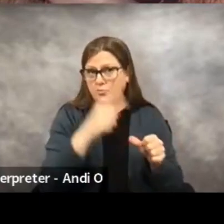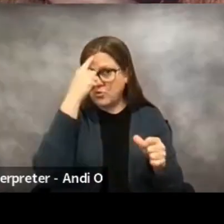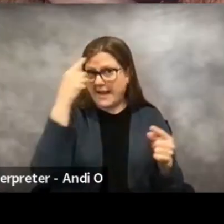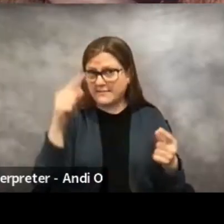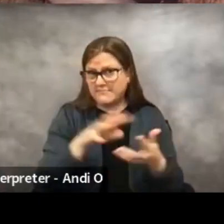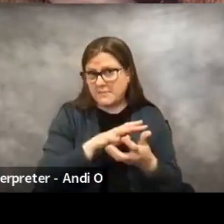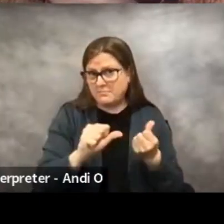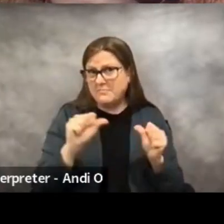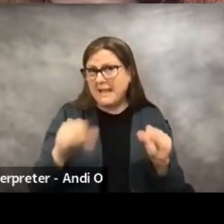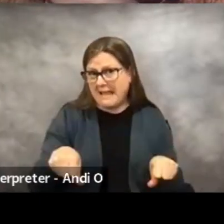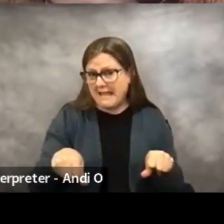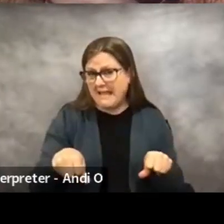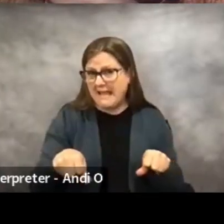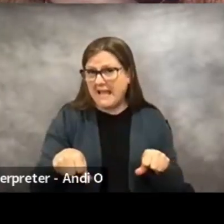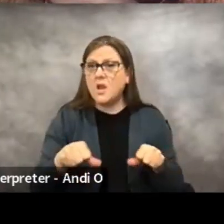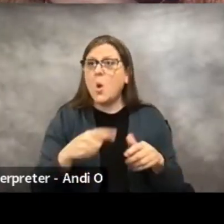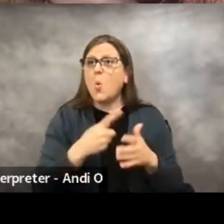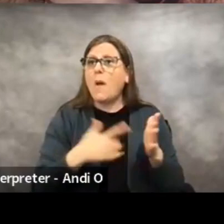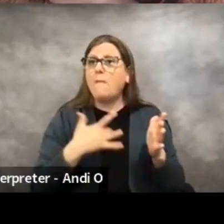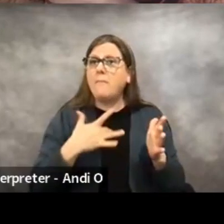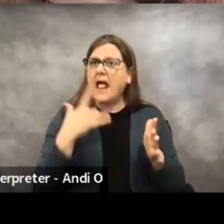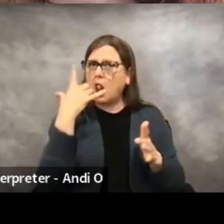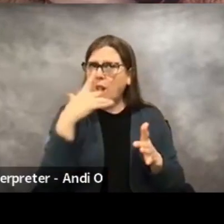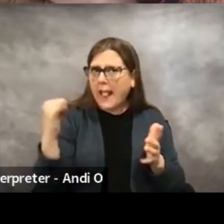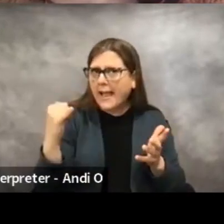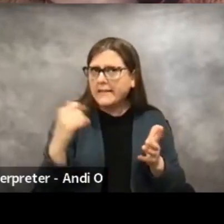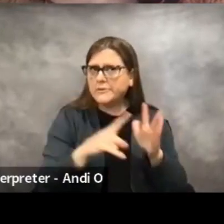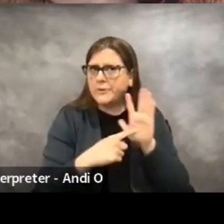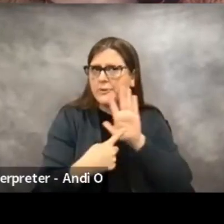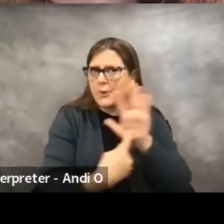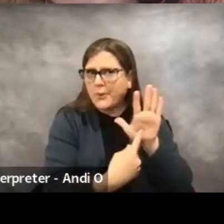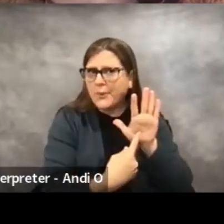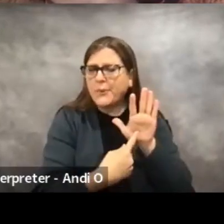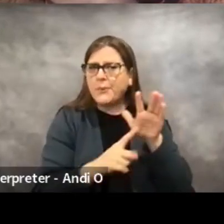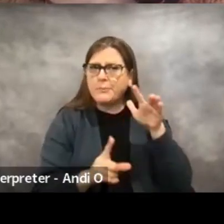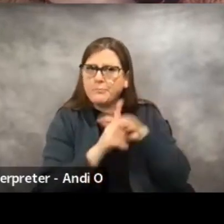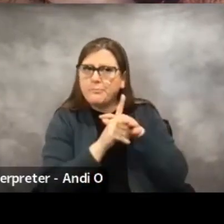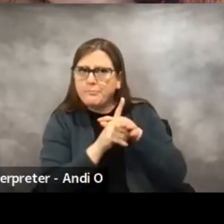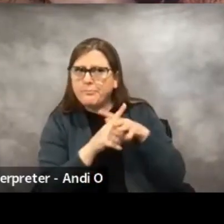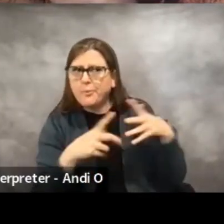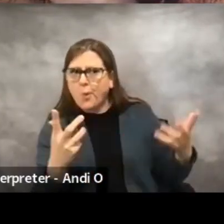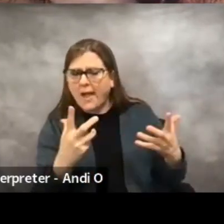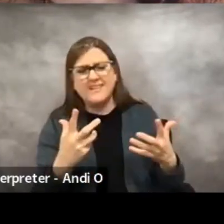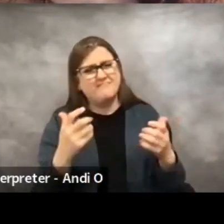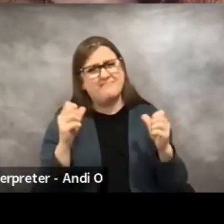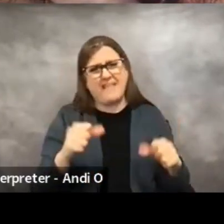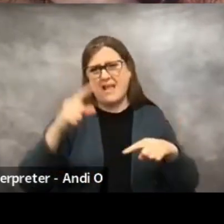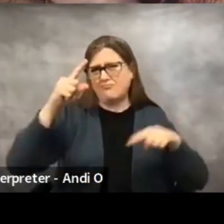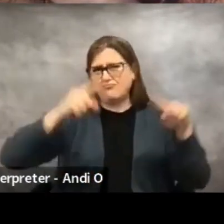and how that manifests itself how it shows up in the child's life, could be any number of things. I mean, so it doesn't